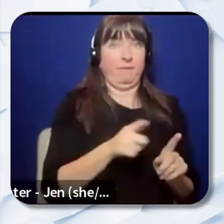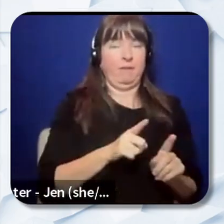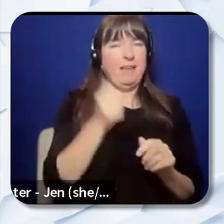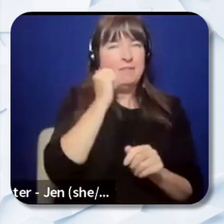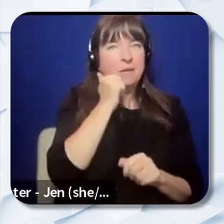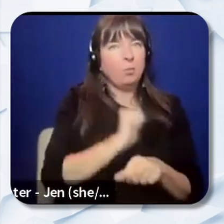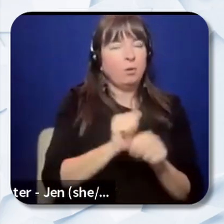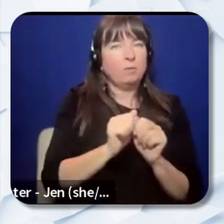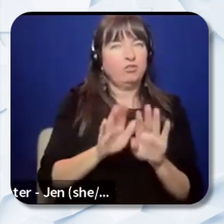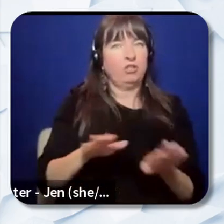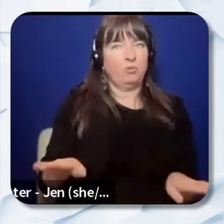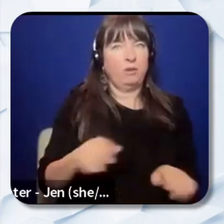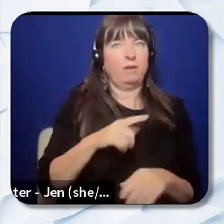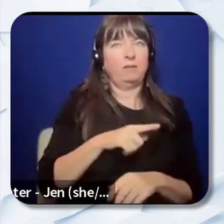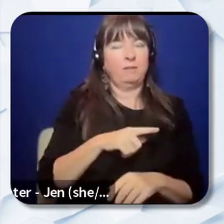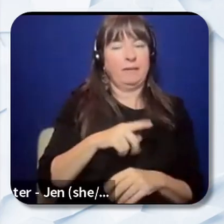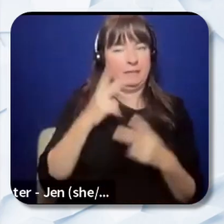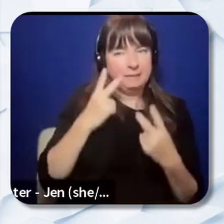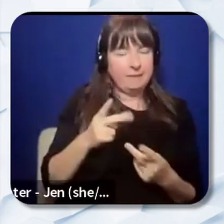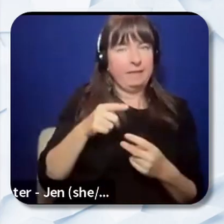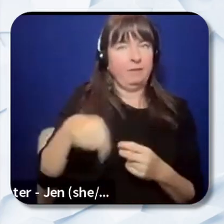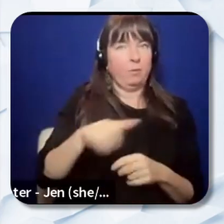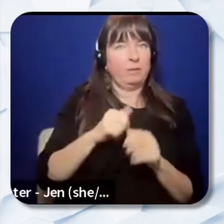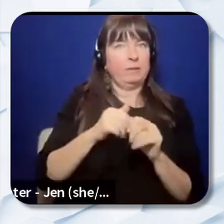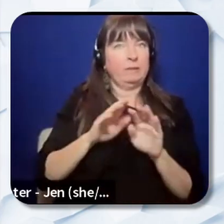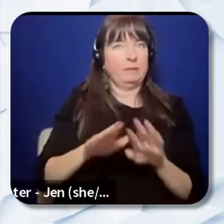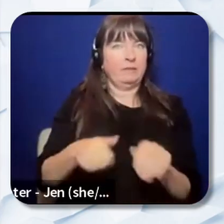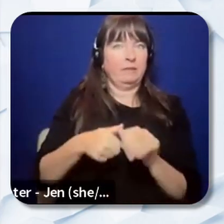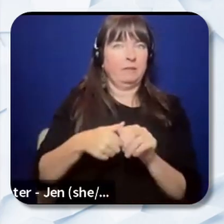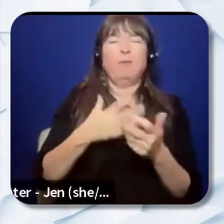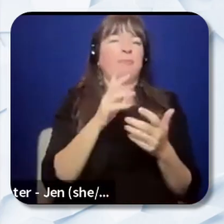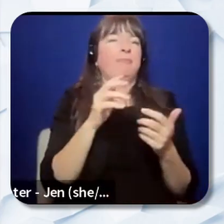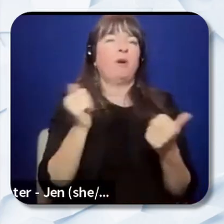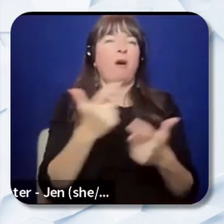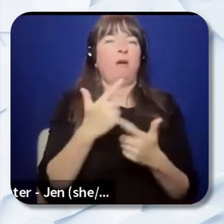they see that they're following a routine. And with that that's how your classroom flows well.